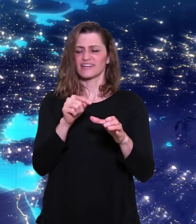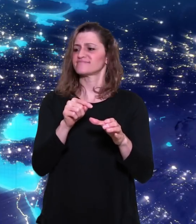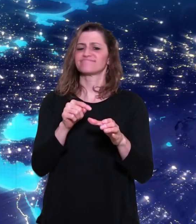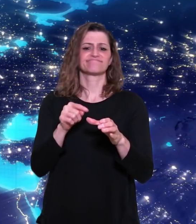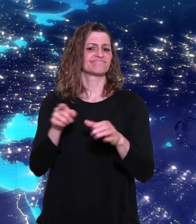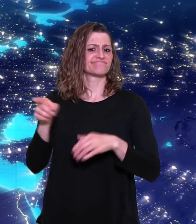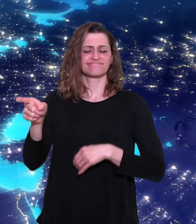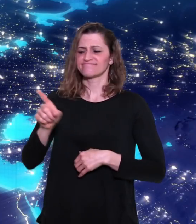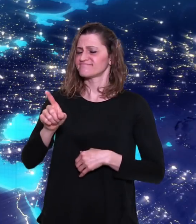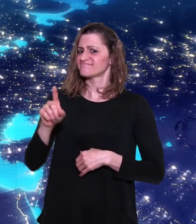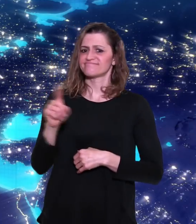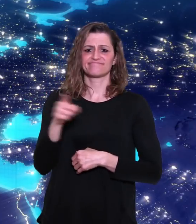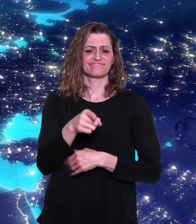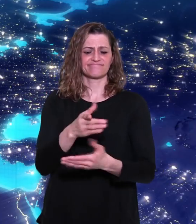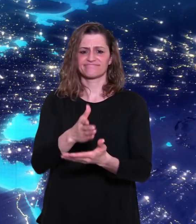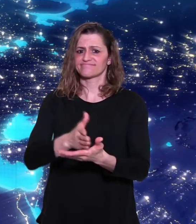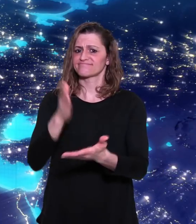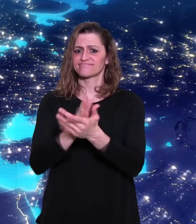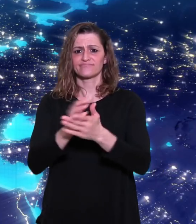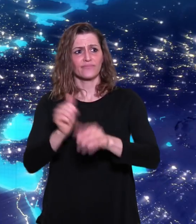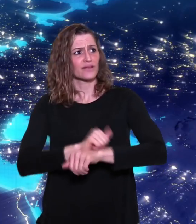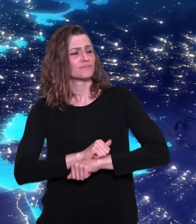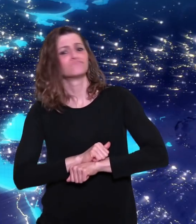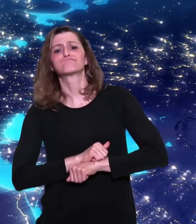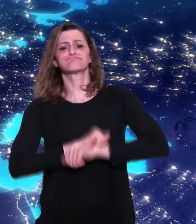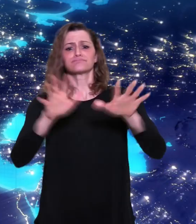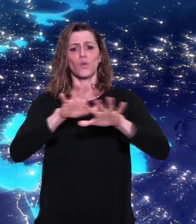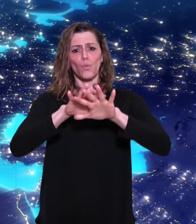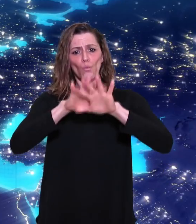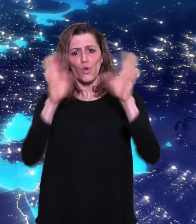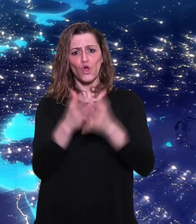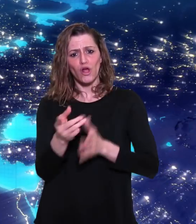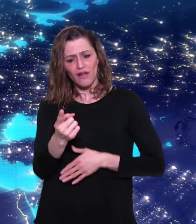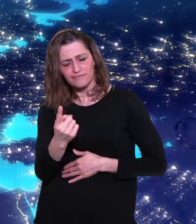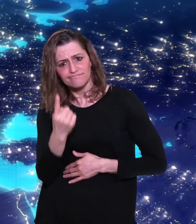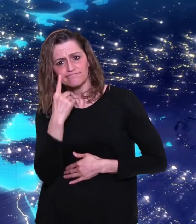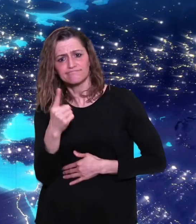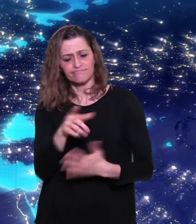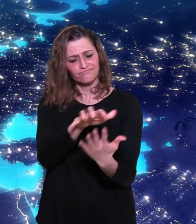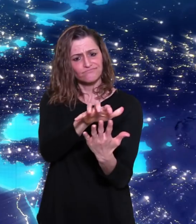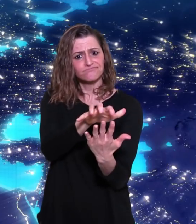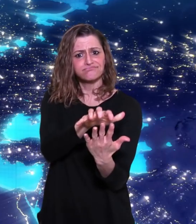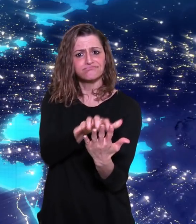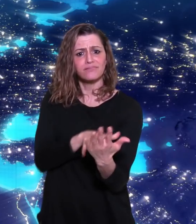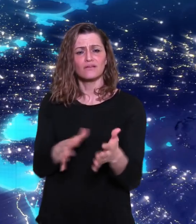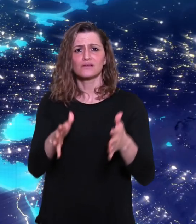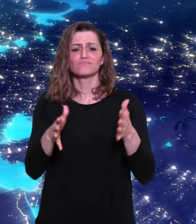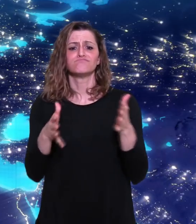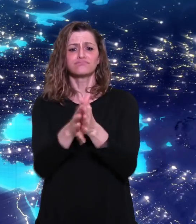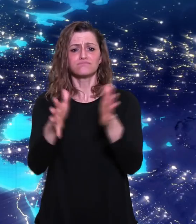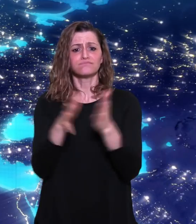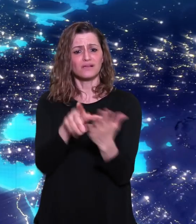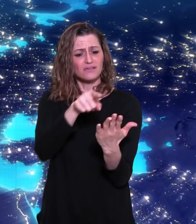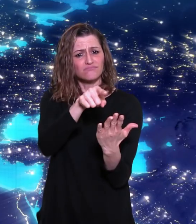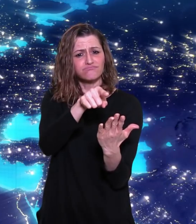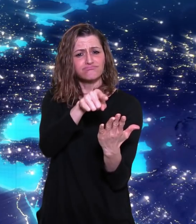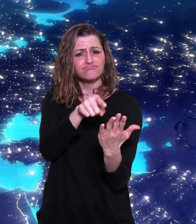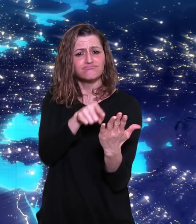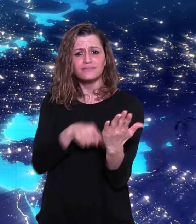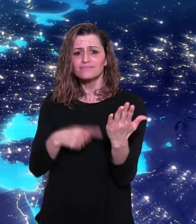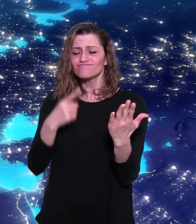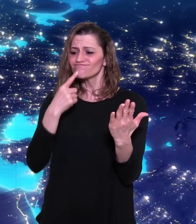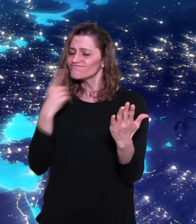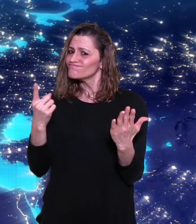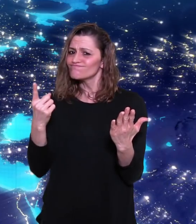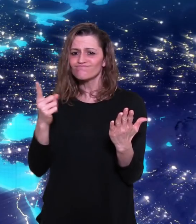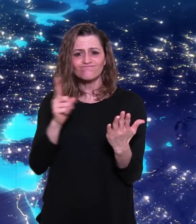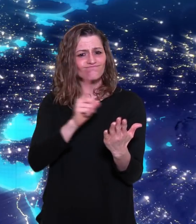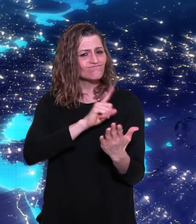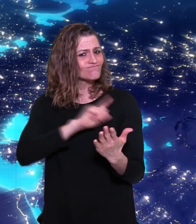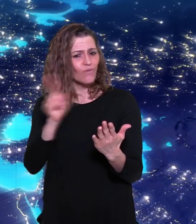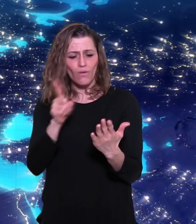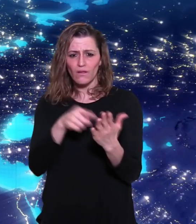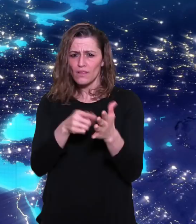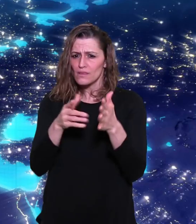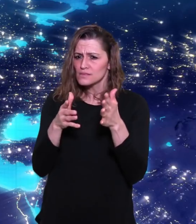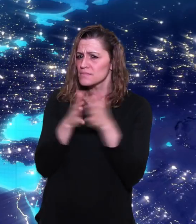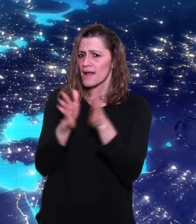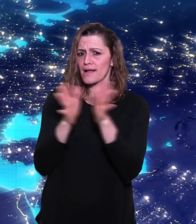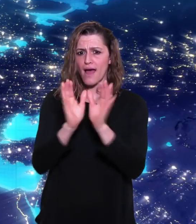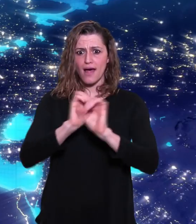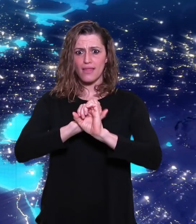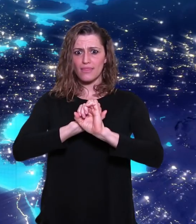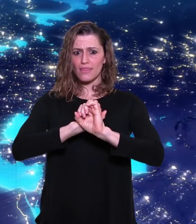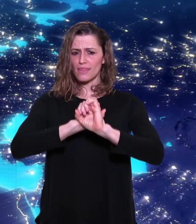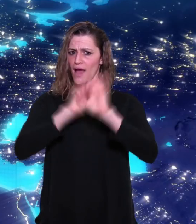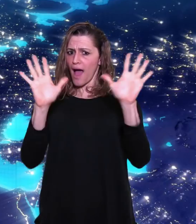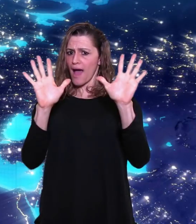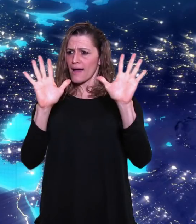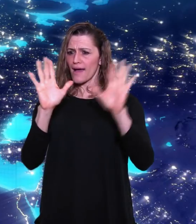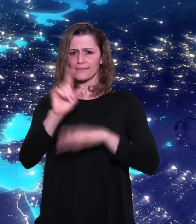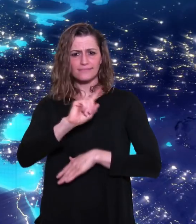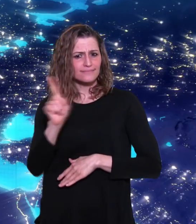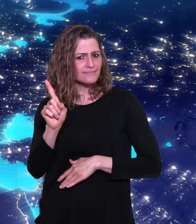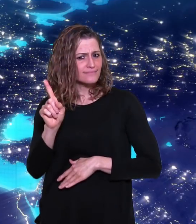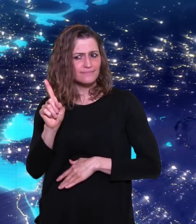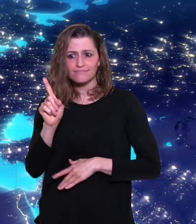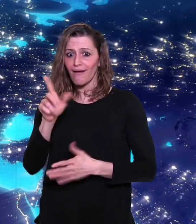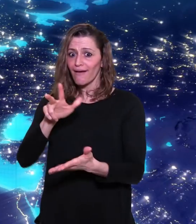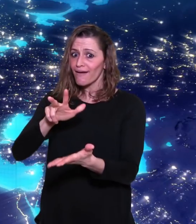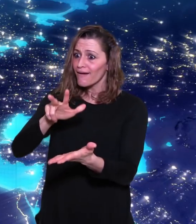a public letter explaining clearly how they did not approve